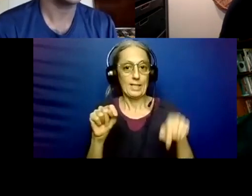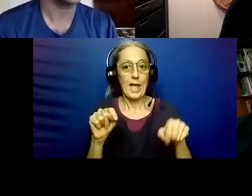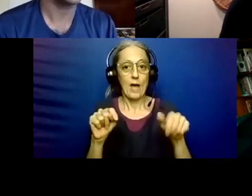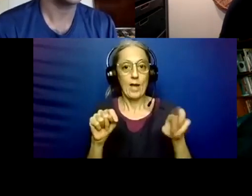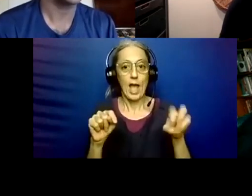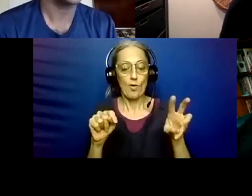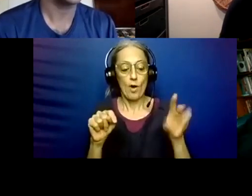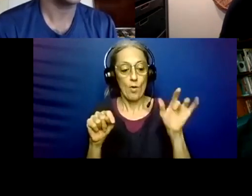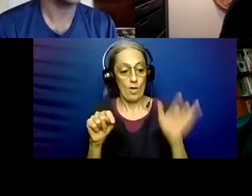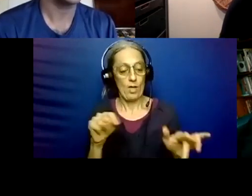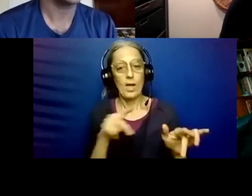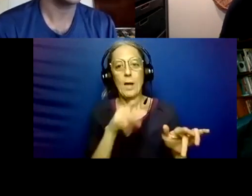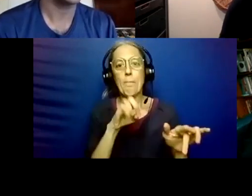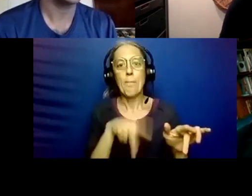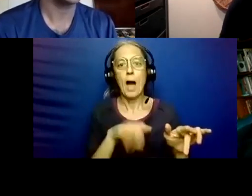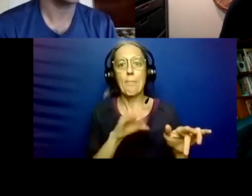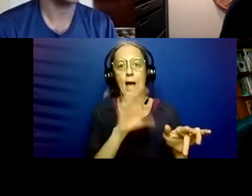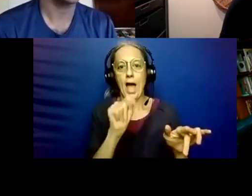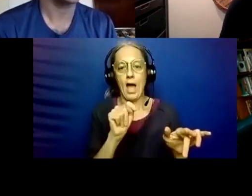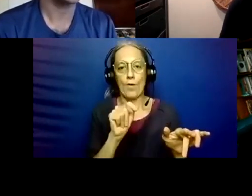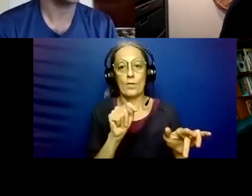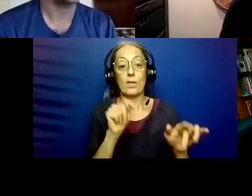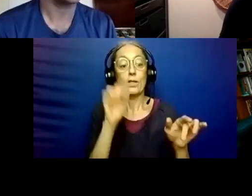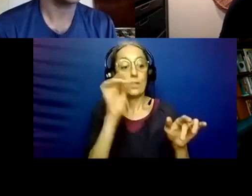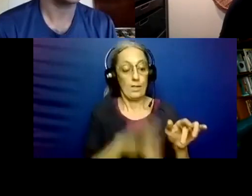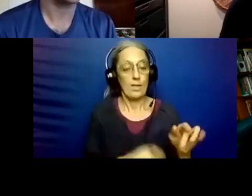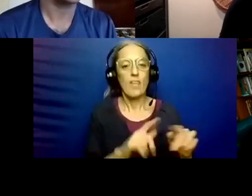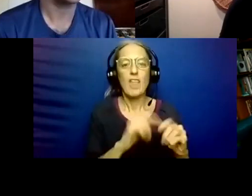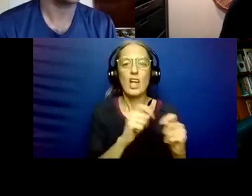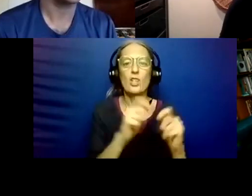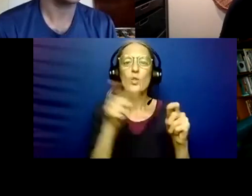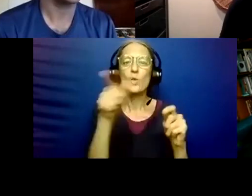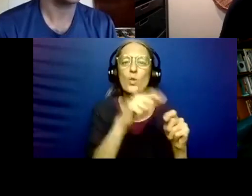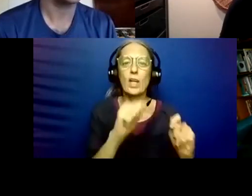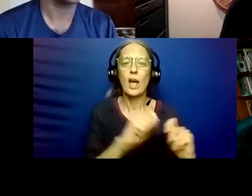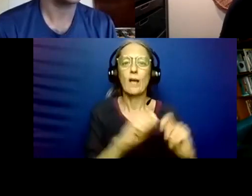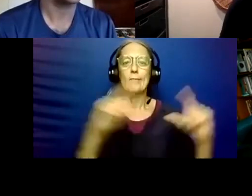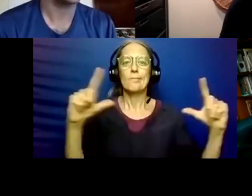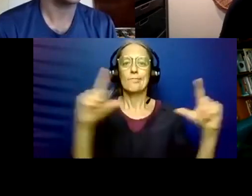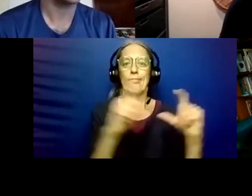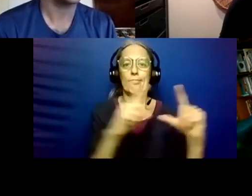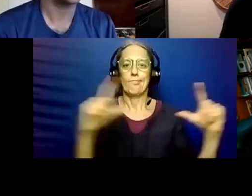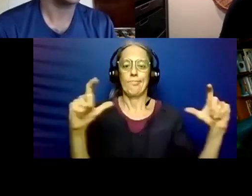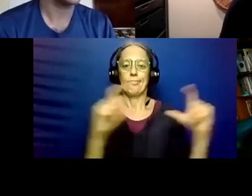From there you can size the box however you like. You can have both the chat box and the transcript